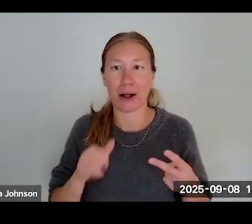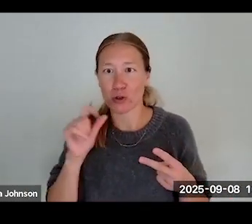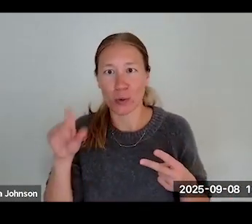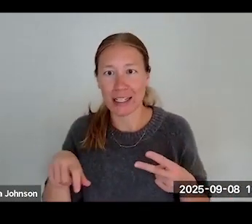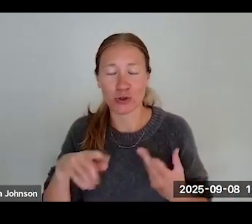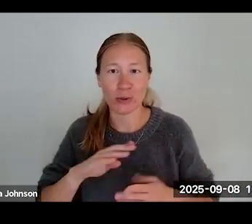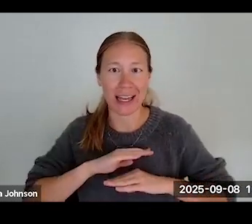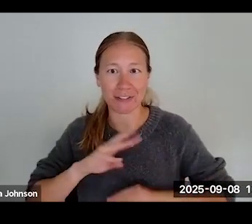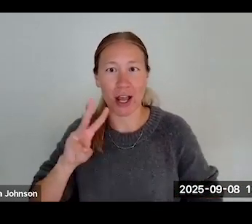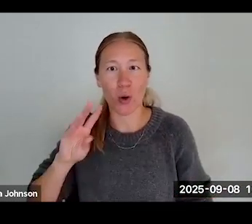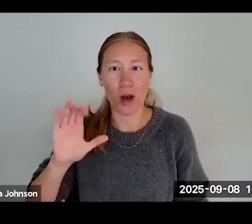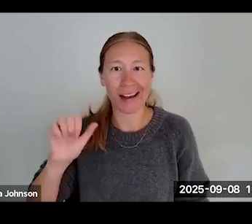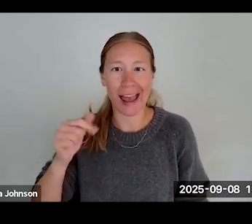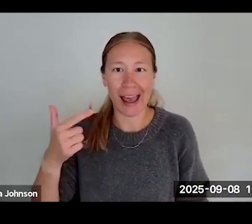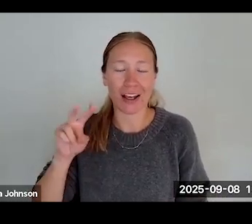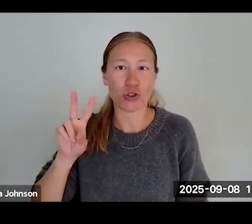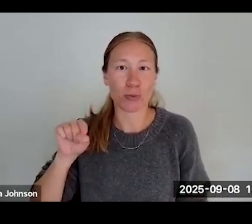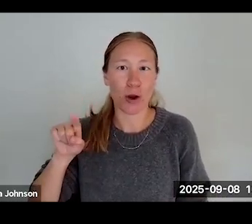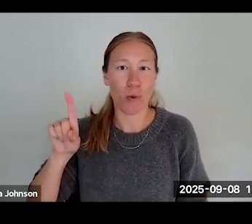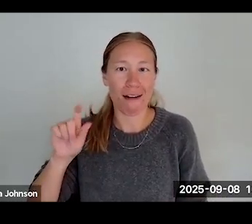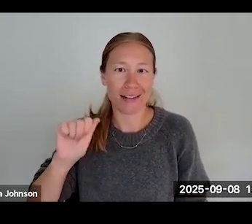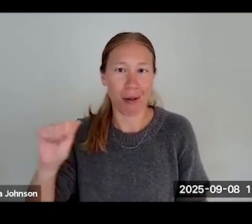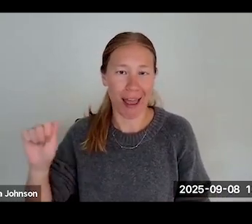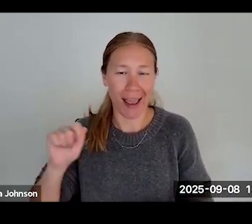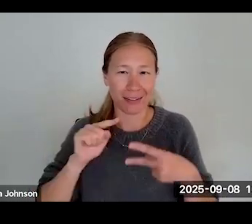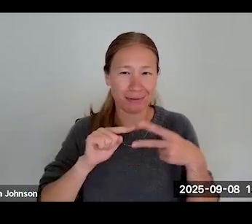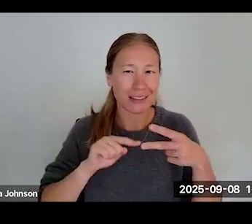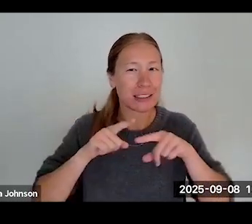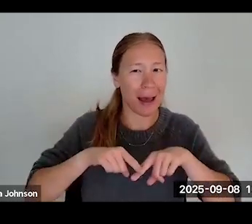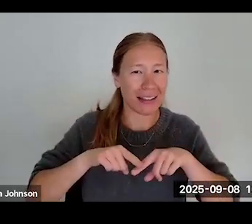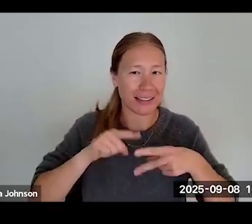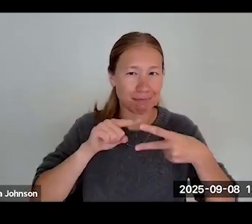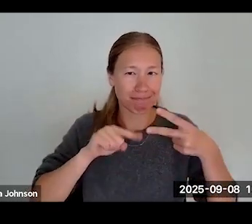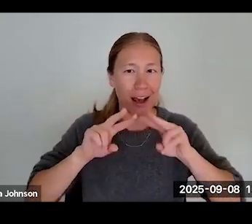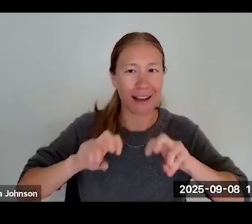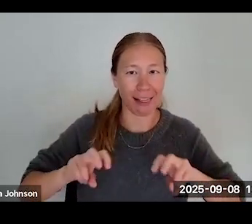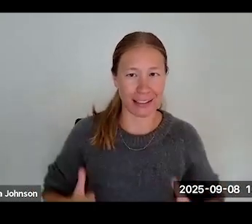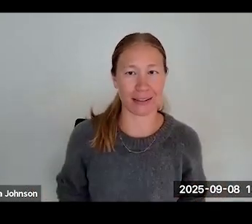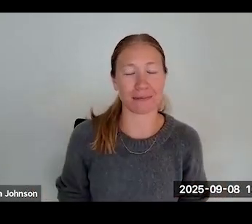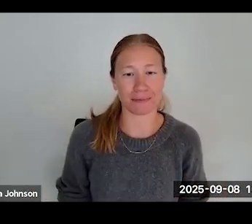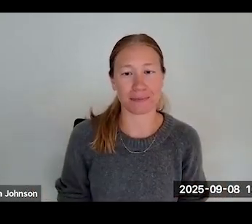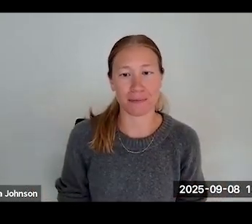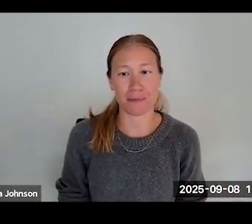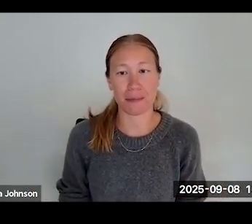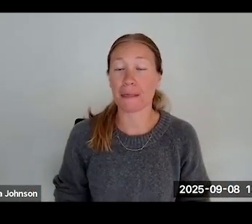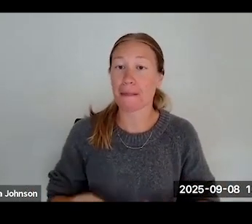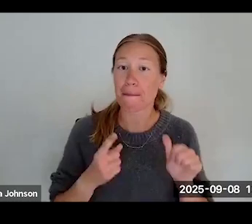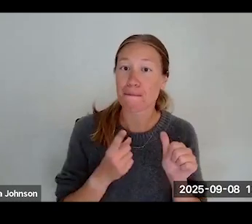except in some situations. So let's talk about the two stage analysis a little bit. Firstly, the document